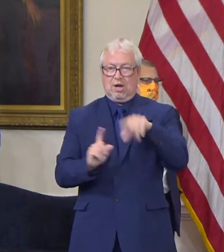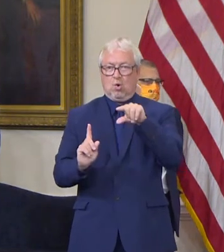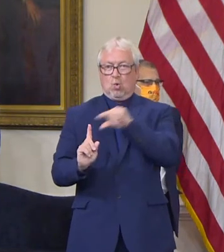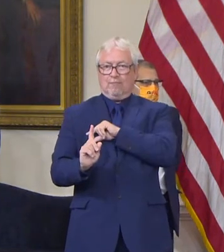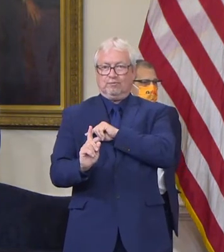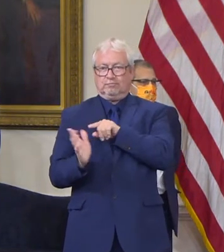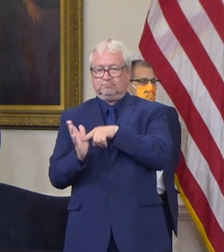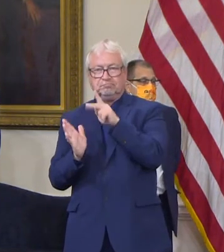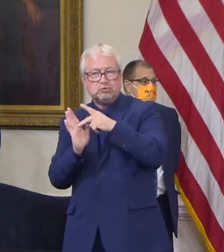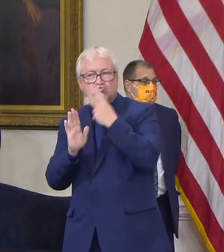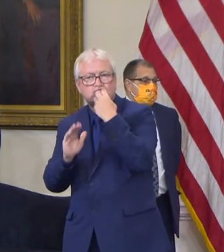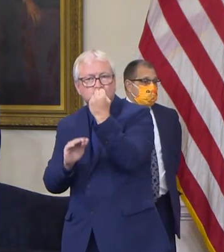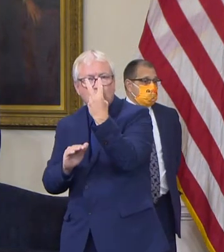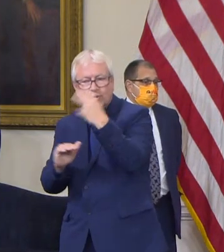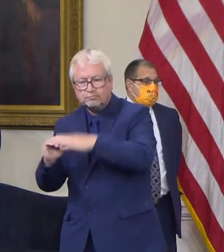6 percent of all eligible Marylanders aged 12 and older.